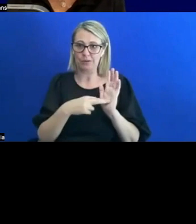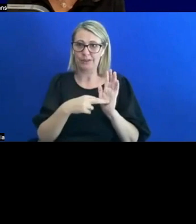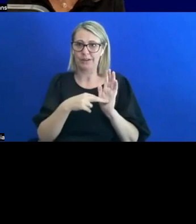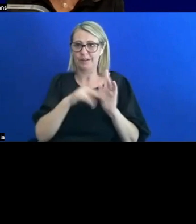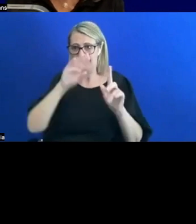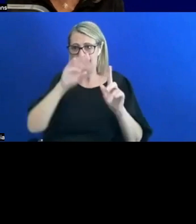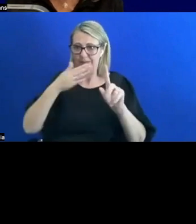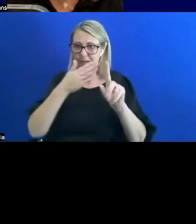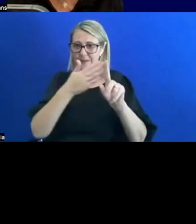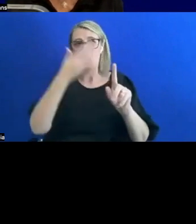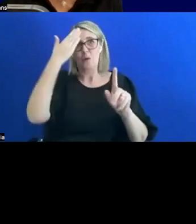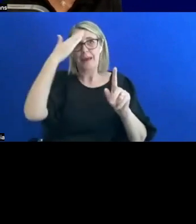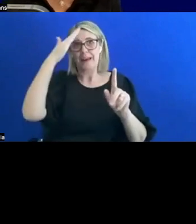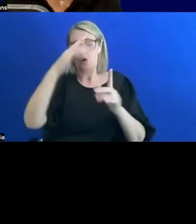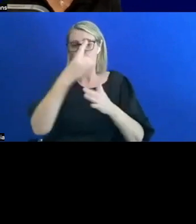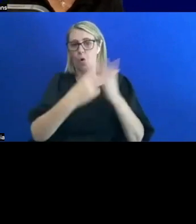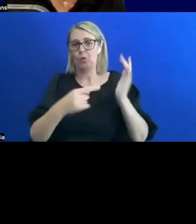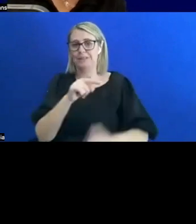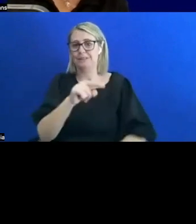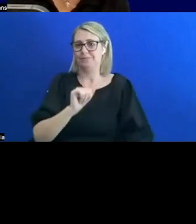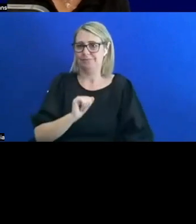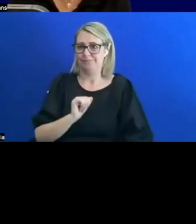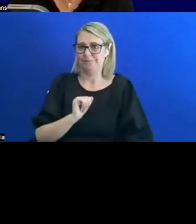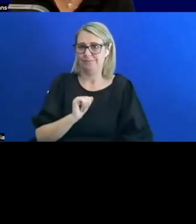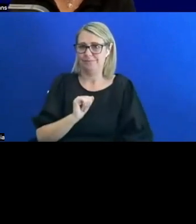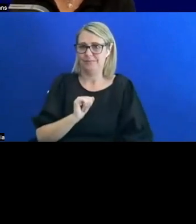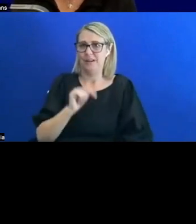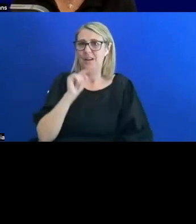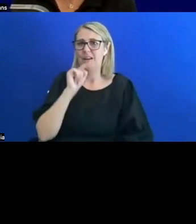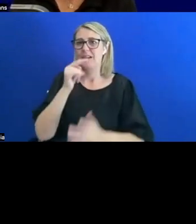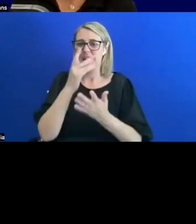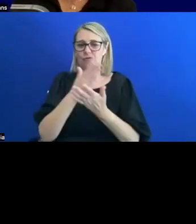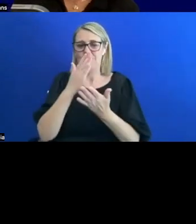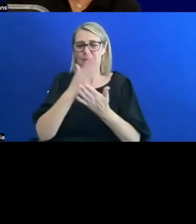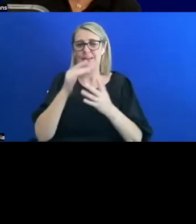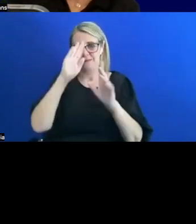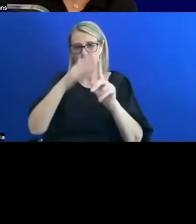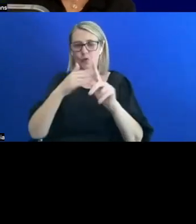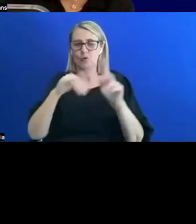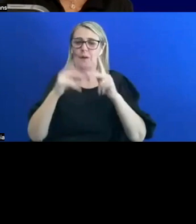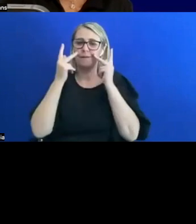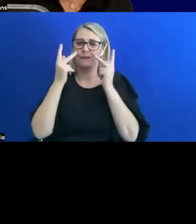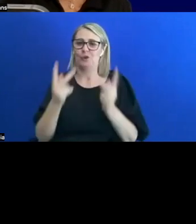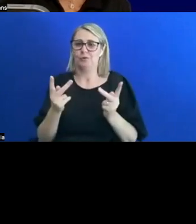population only and being very visual focused.